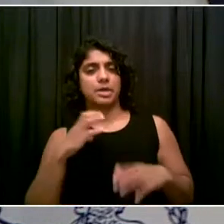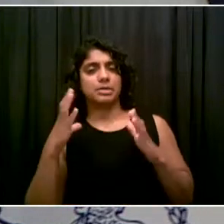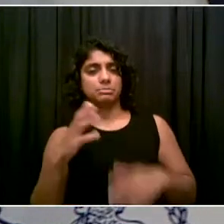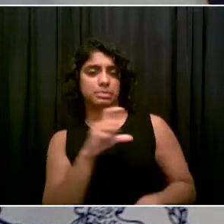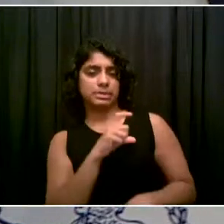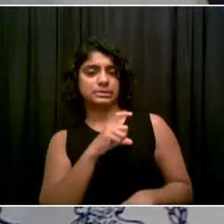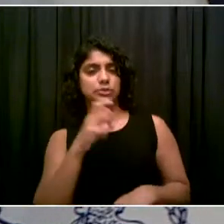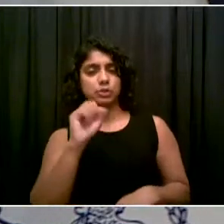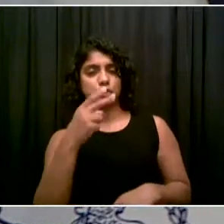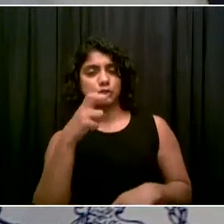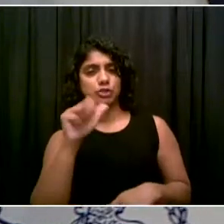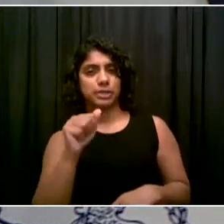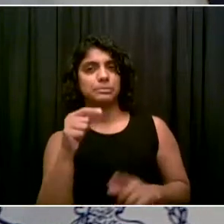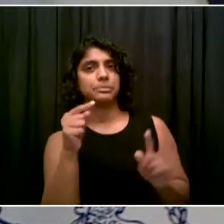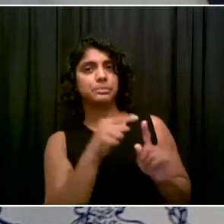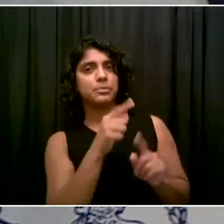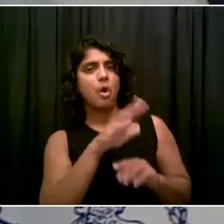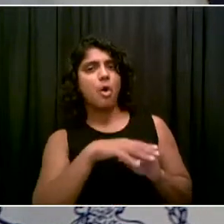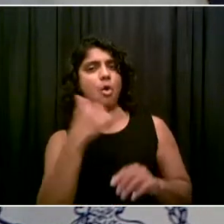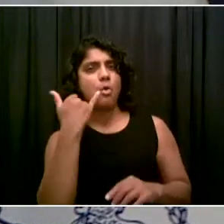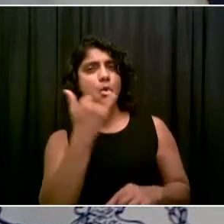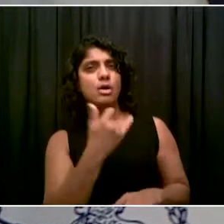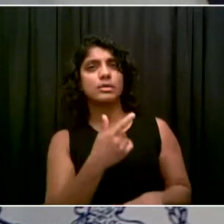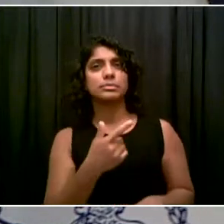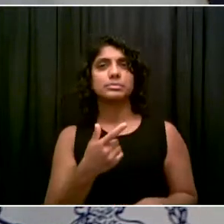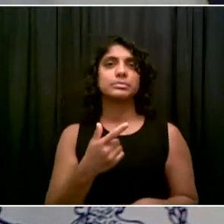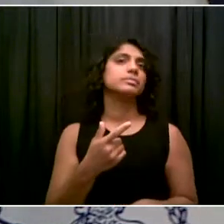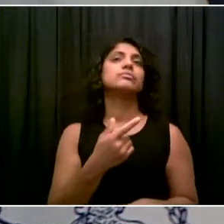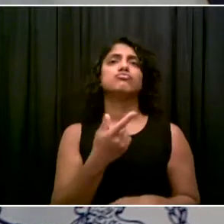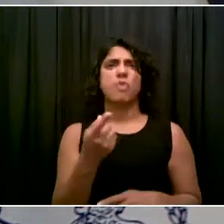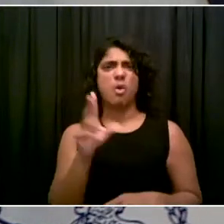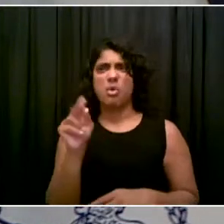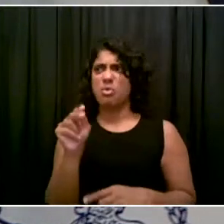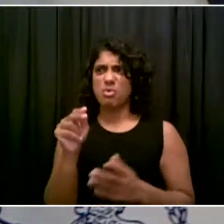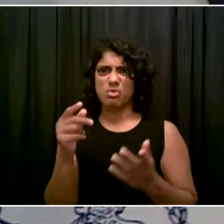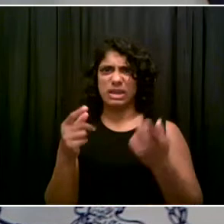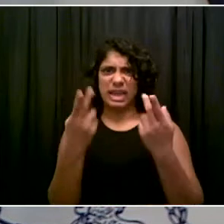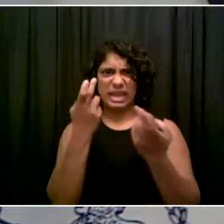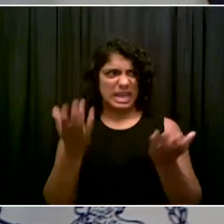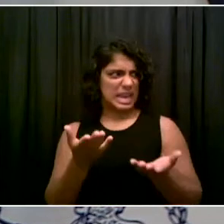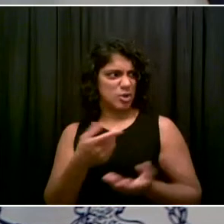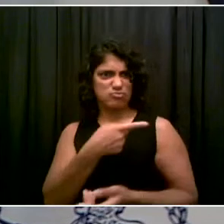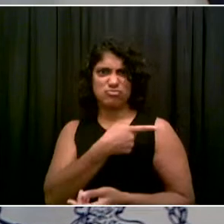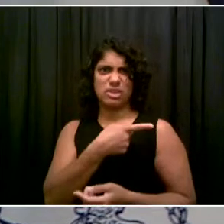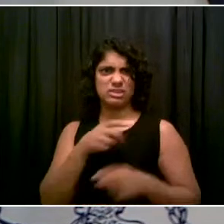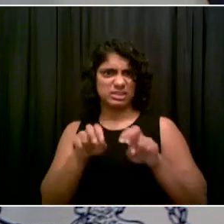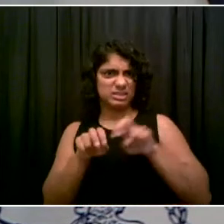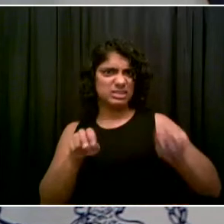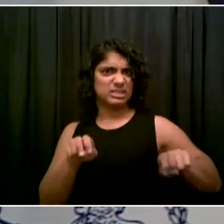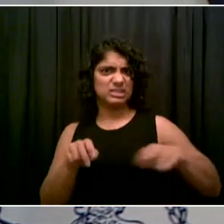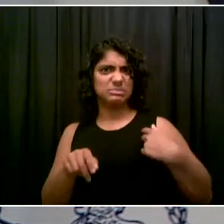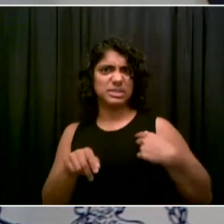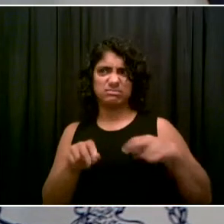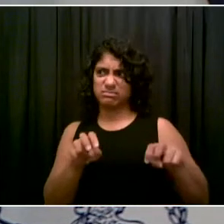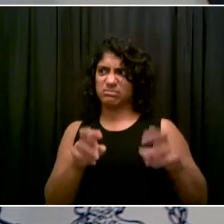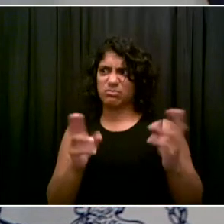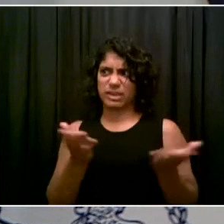HE SITTING